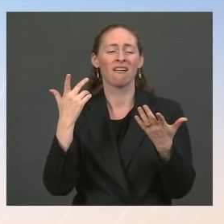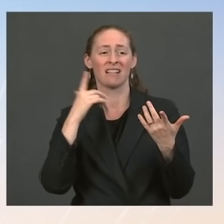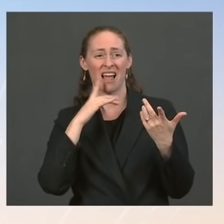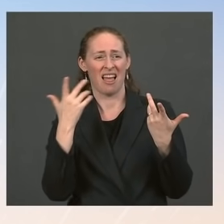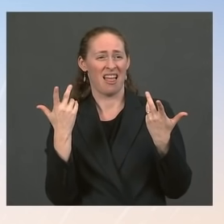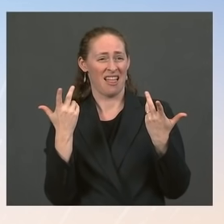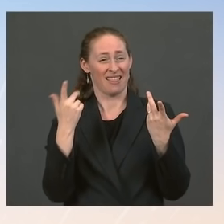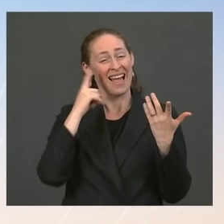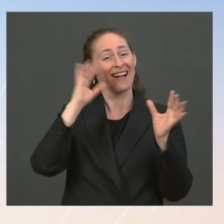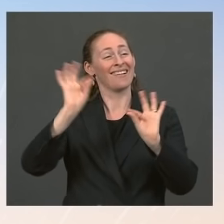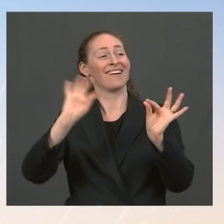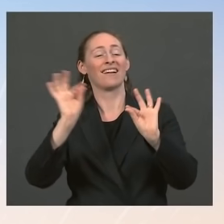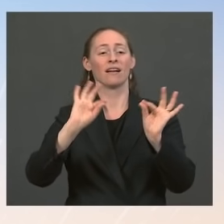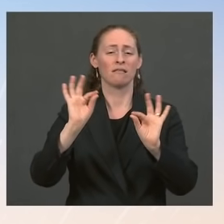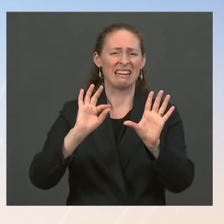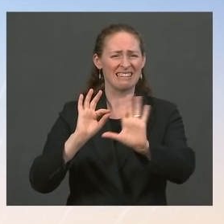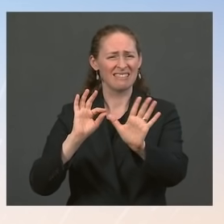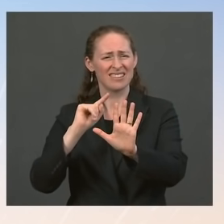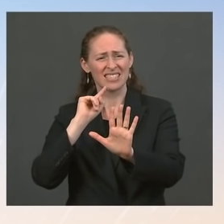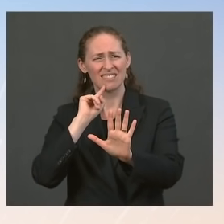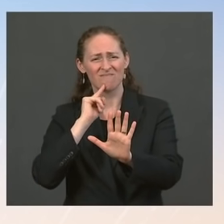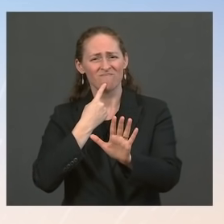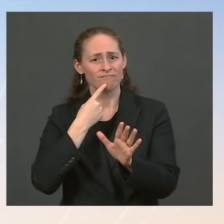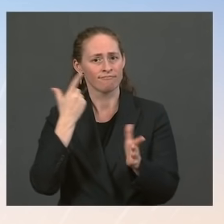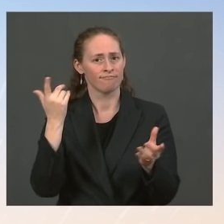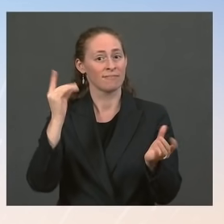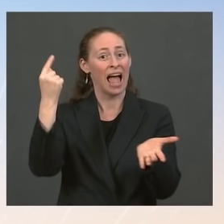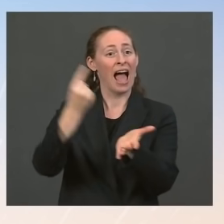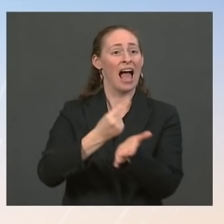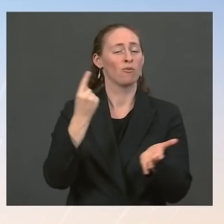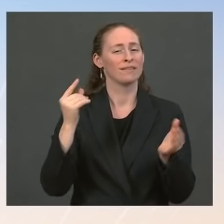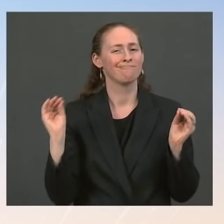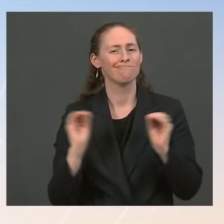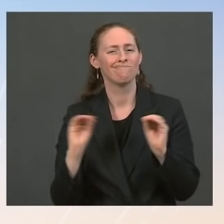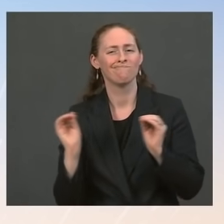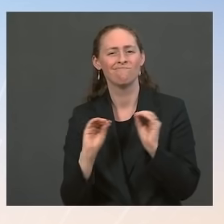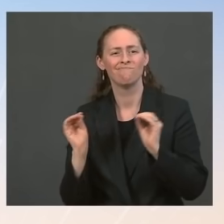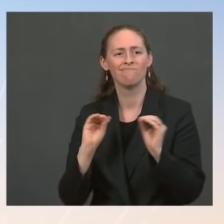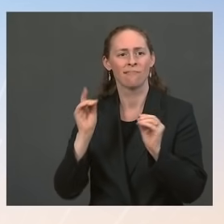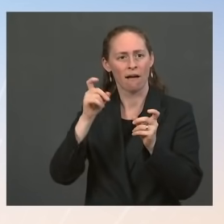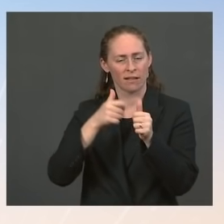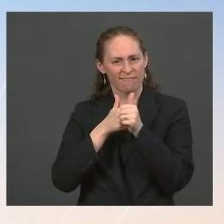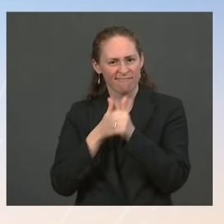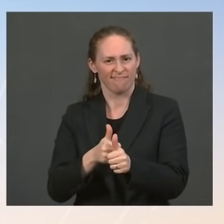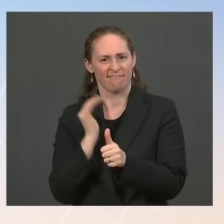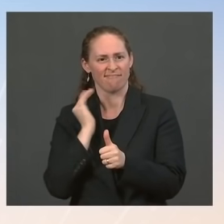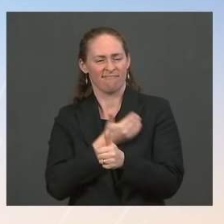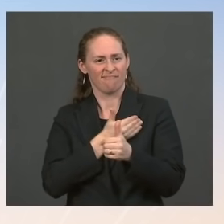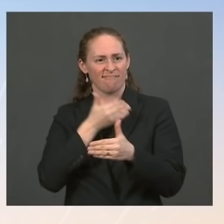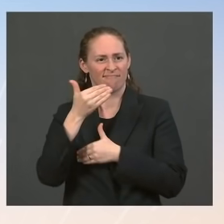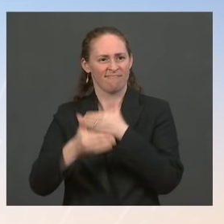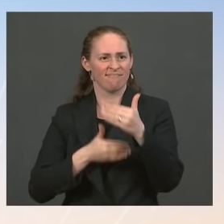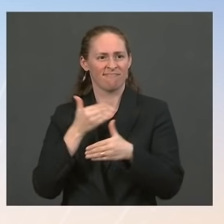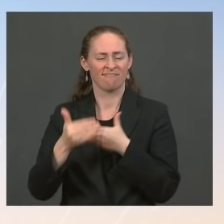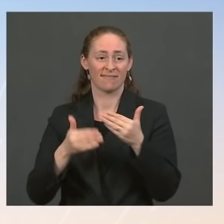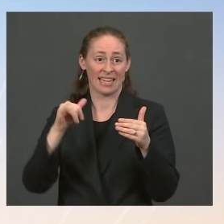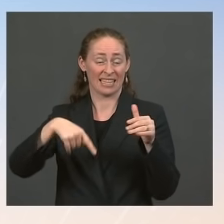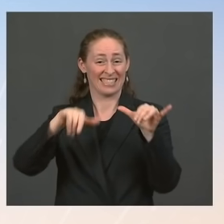and absolutely nothing is guaranteed. It has to go through our own immigration process. But again, our system is broken, needs to be fixed. That's what we'd love to work with Republicans on.